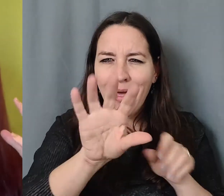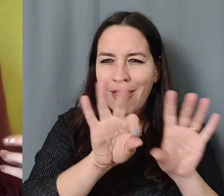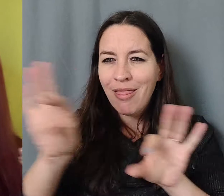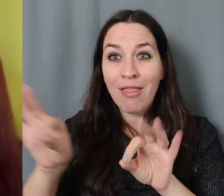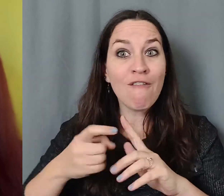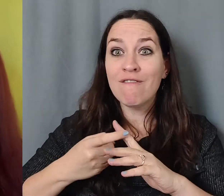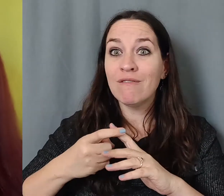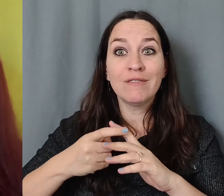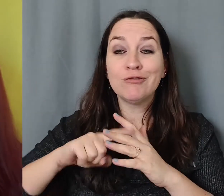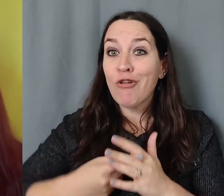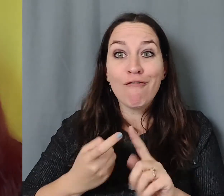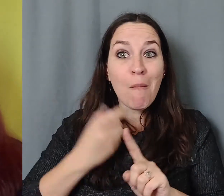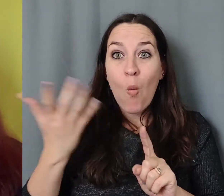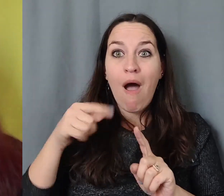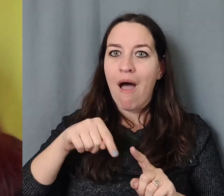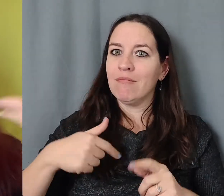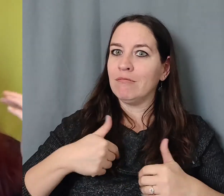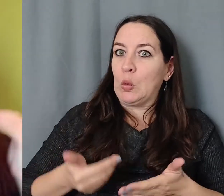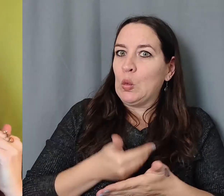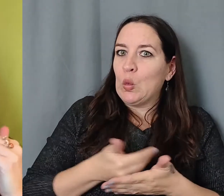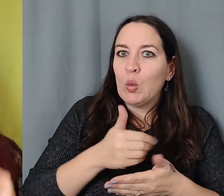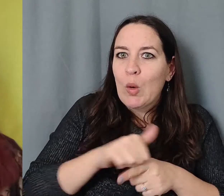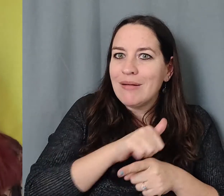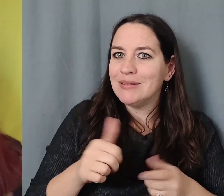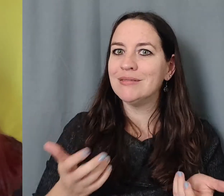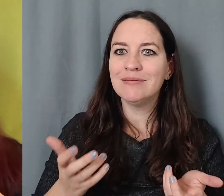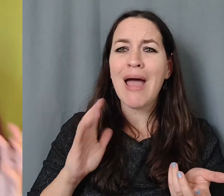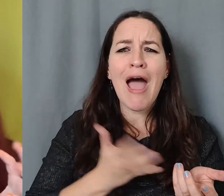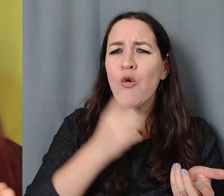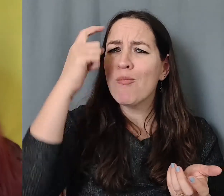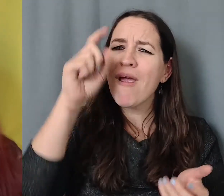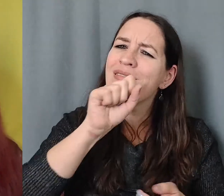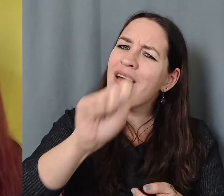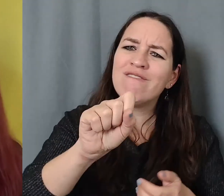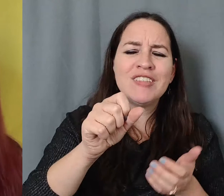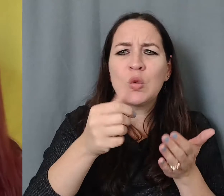Being a beginner at something creates new pathways. Your brain loves it. It will keep your brain healthy.